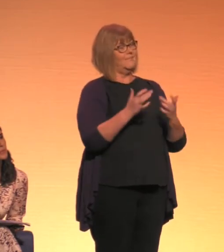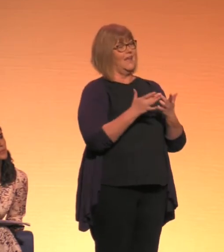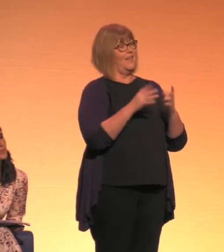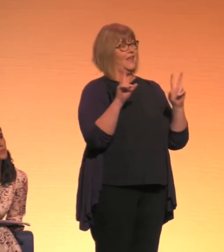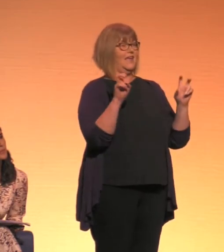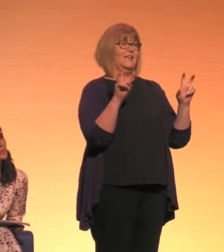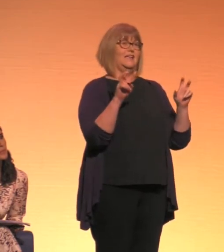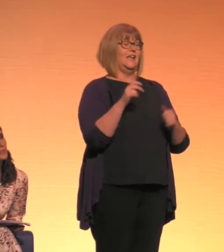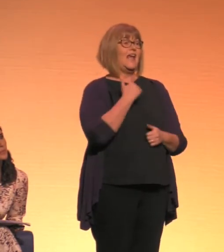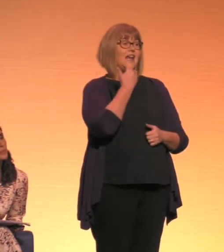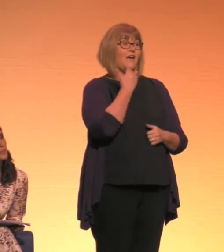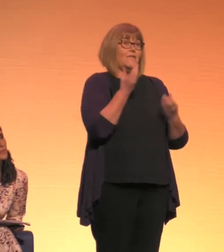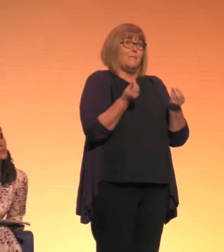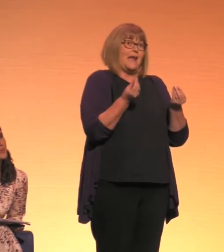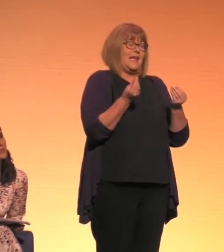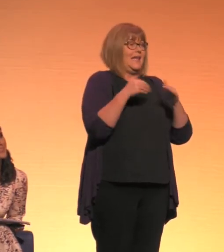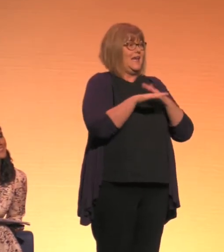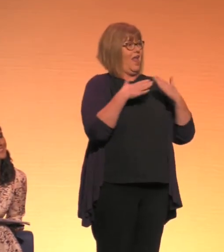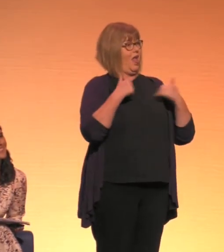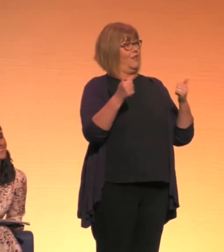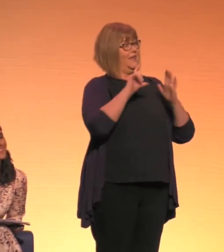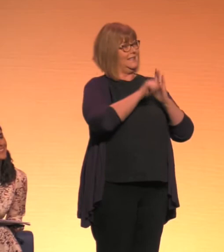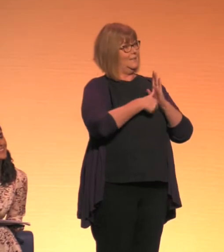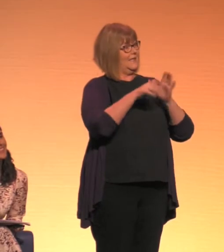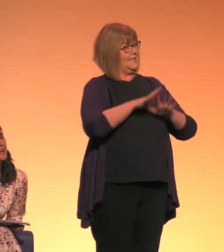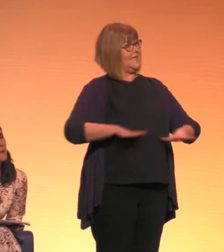Is there enough money in the health and disability sector?